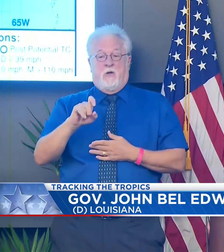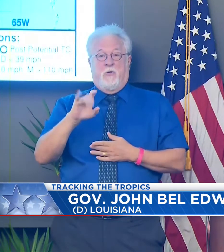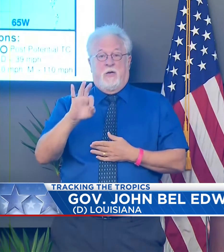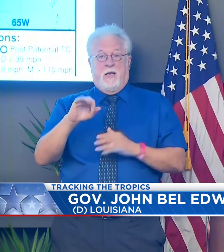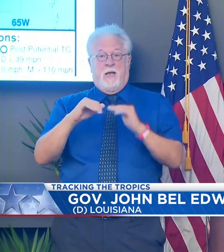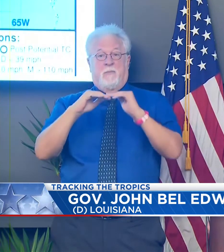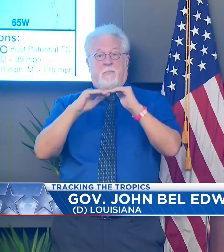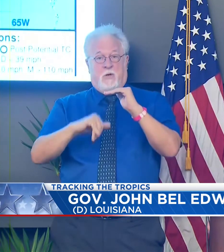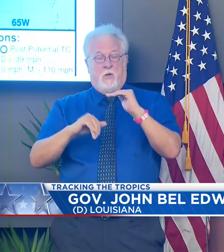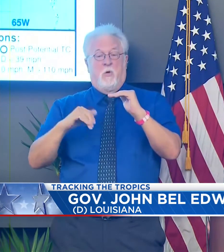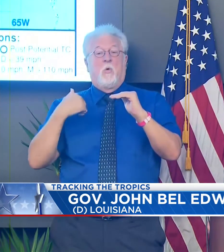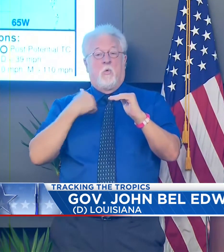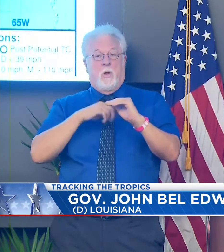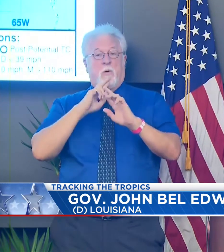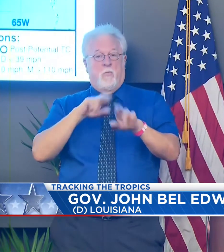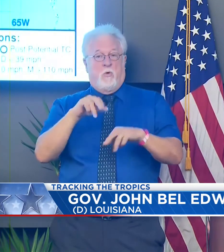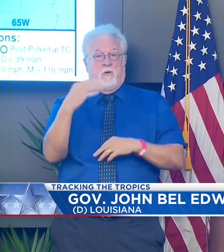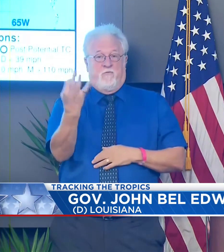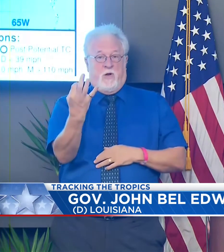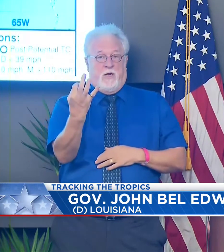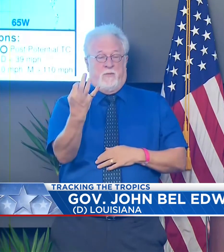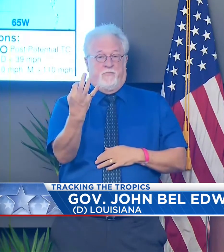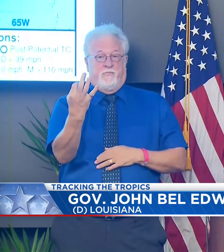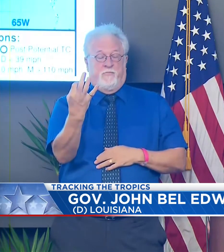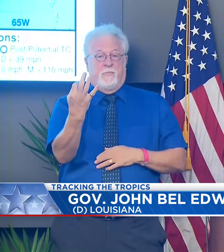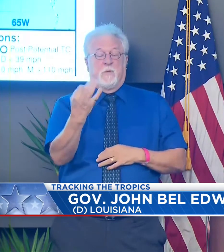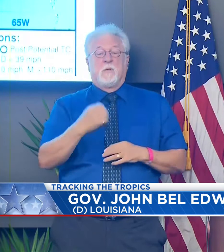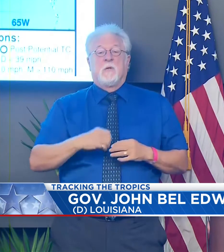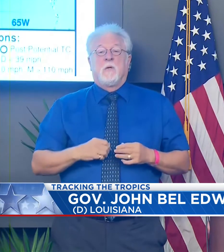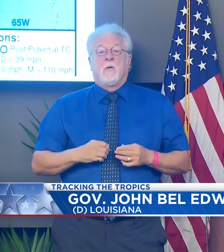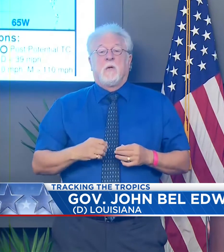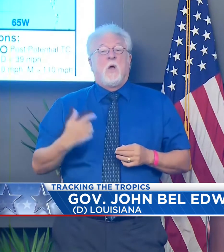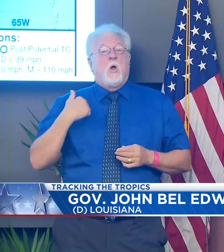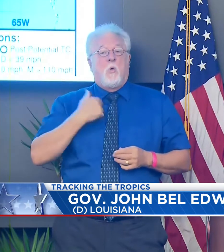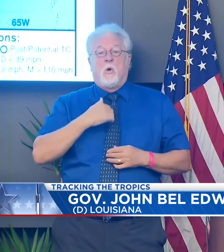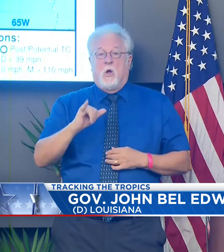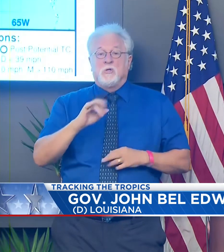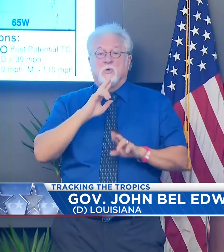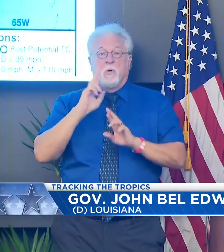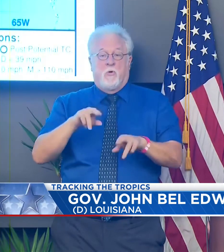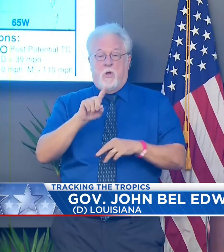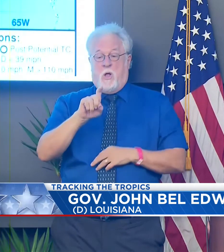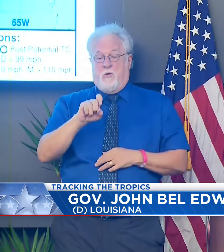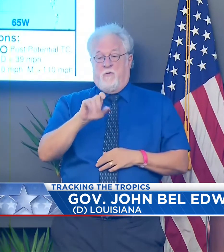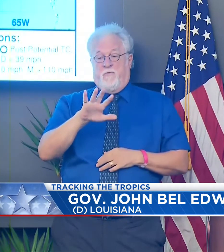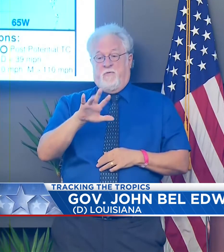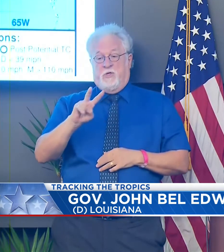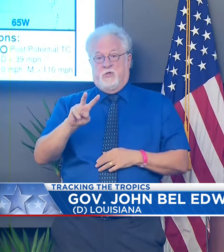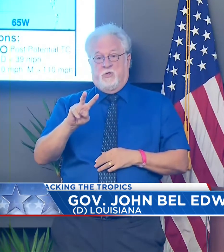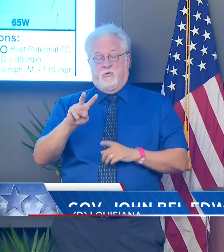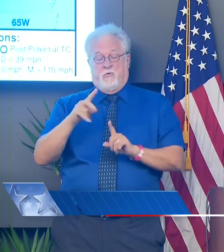HOSPITALIZATIONS COVID-19 AROUND THE STATE ARE DOWN TO 941. THAT'S 109 BELOW THE NUMBER THAT